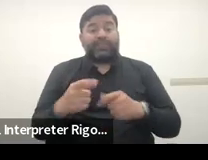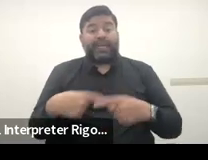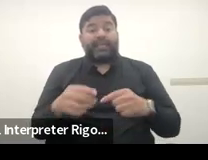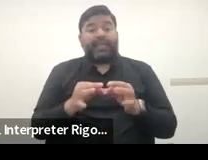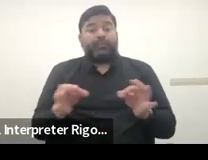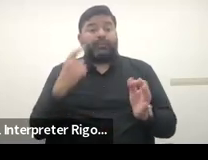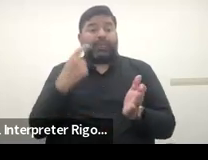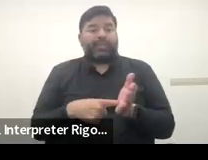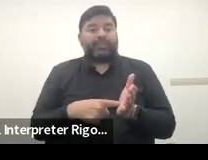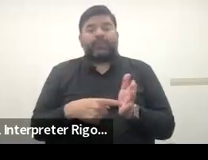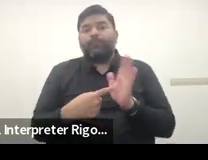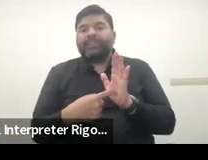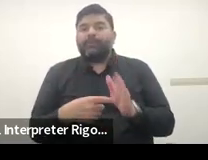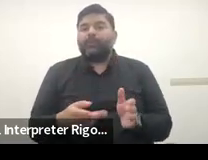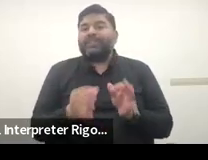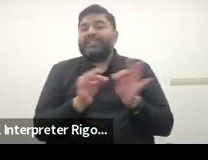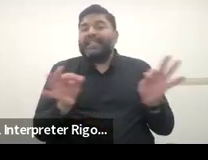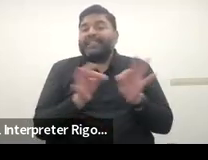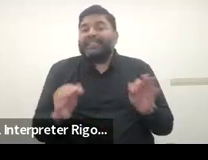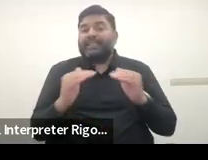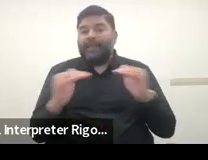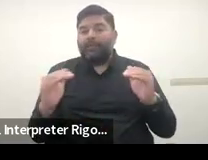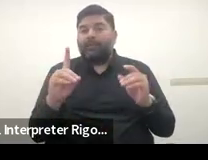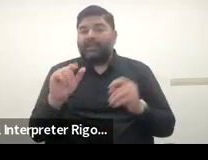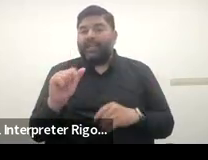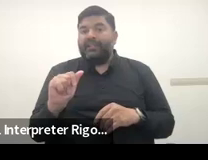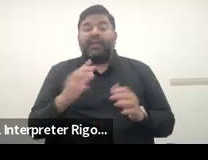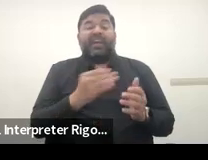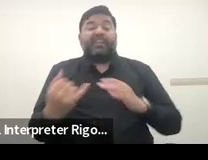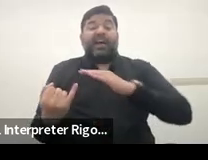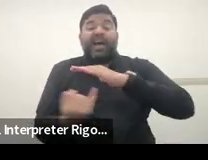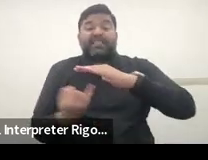given sentence level data, and then there's also isolated sign language recognition which is